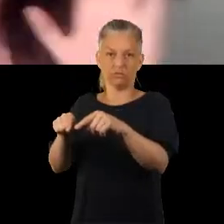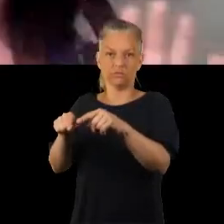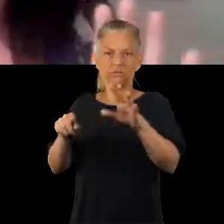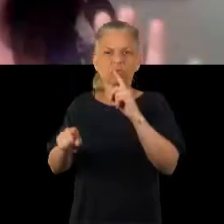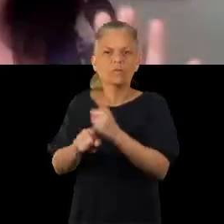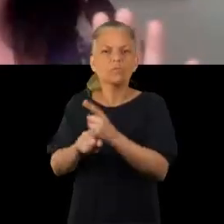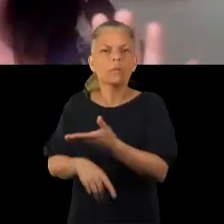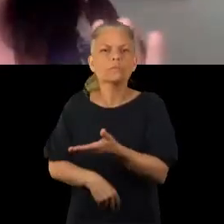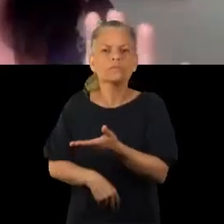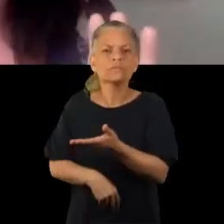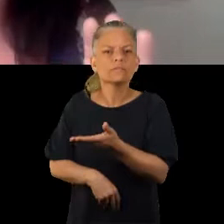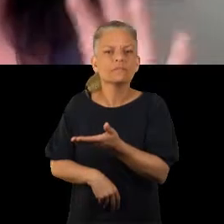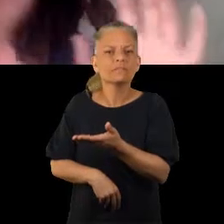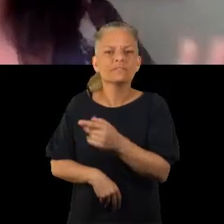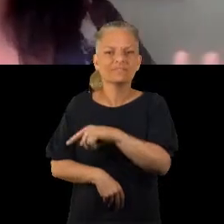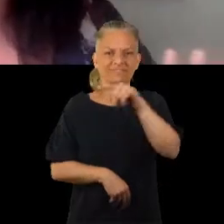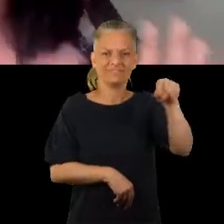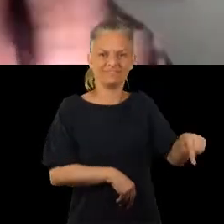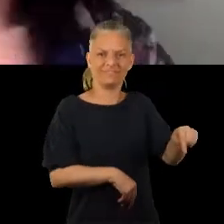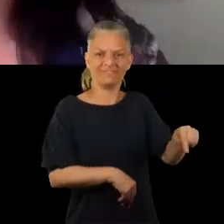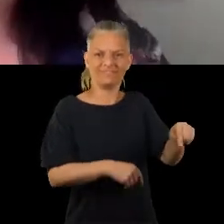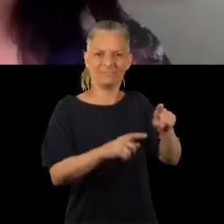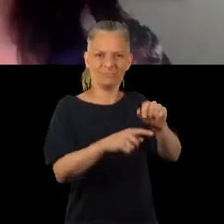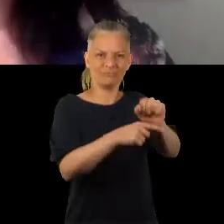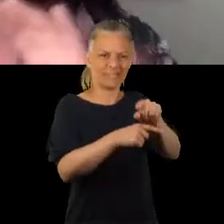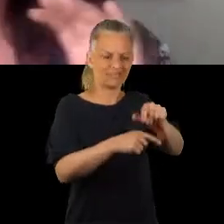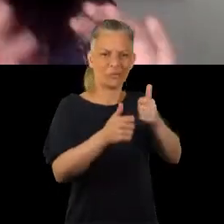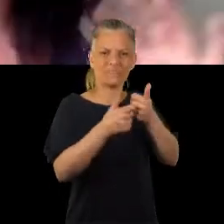really important not to divide staff groups based on who’s got lived experience and who hasn’t. And